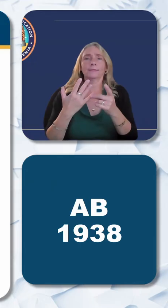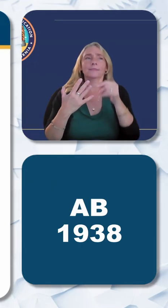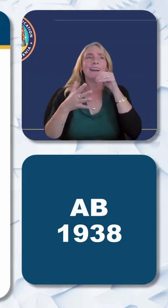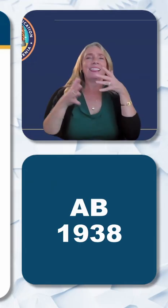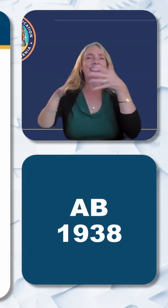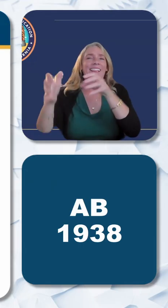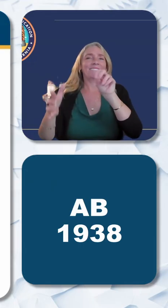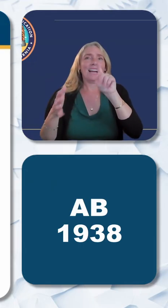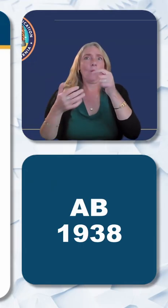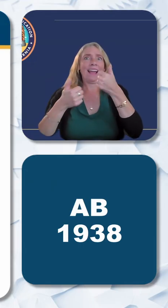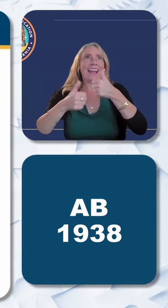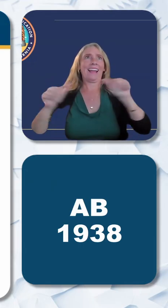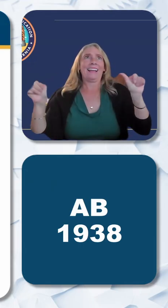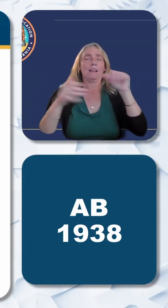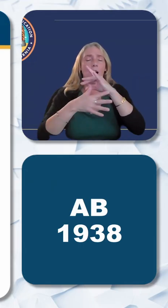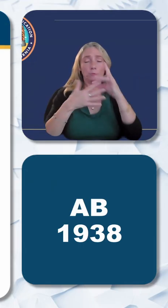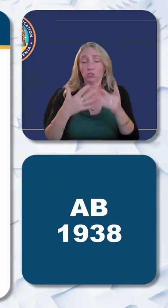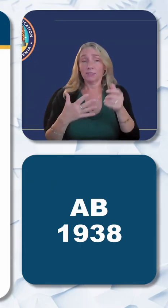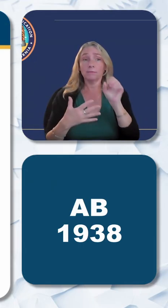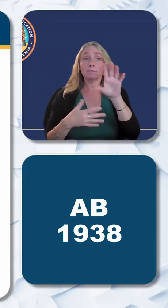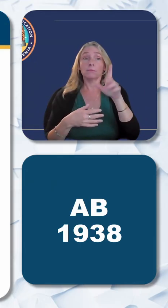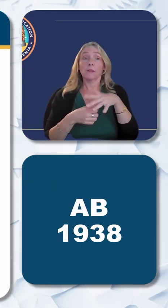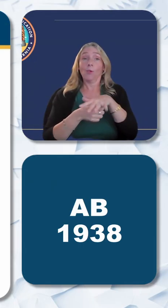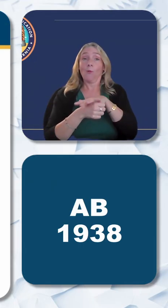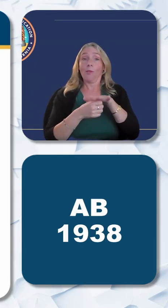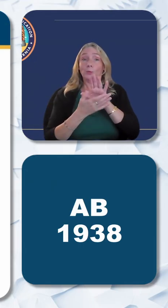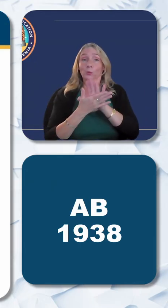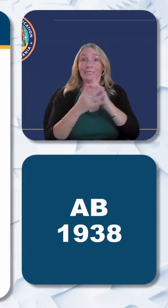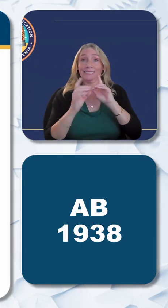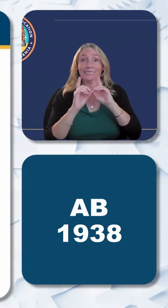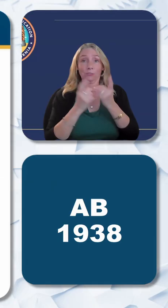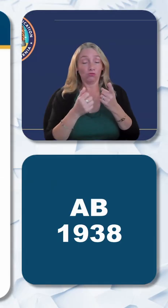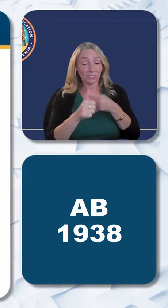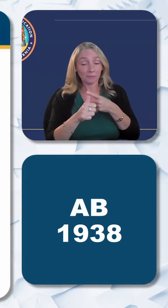We again, all options. We don't want to leave out any option available.